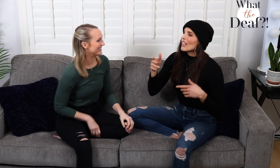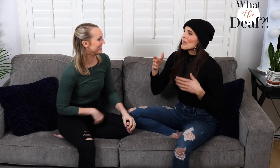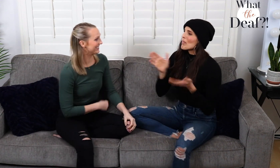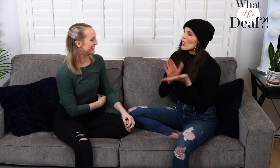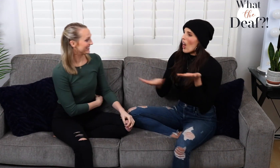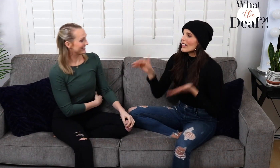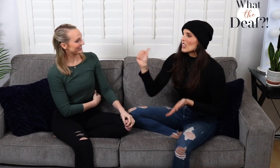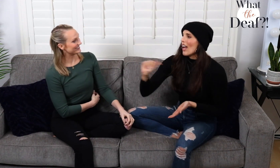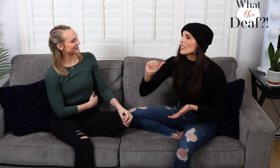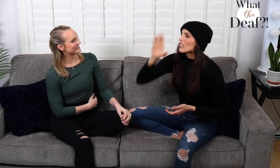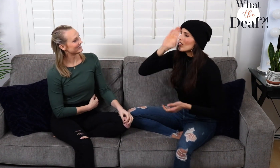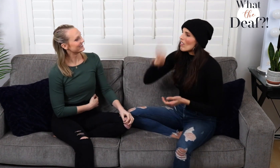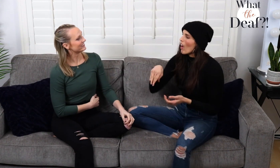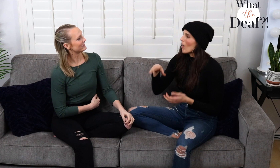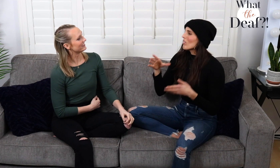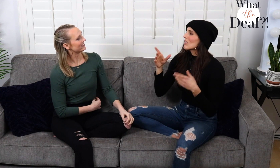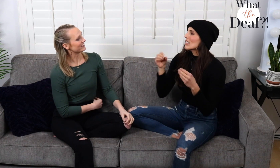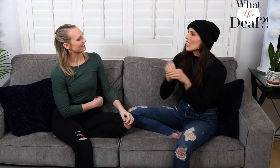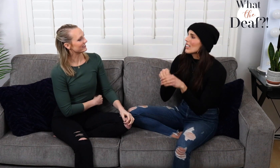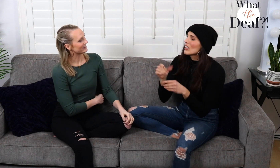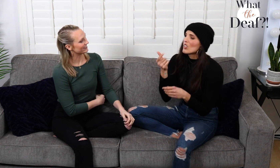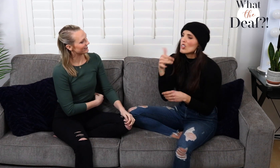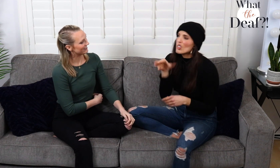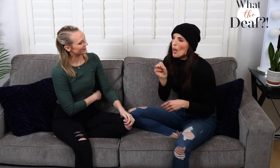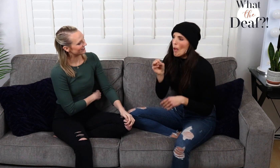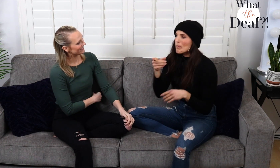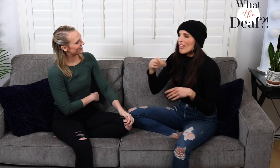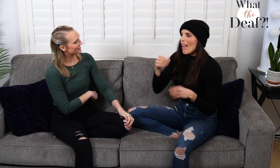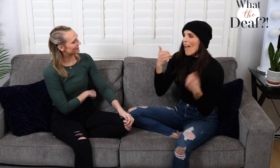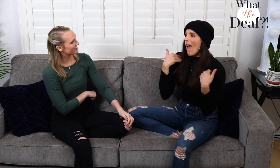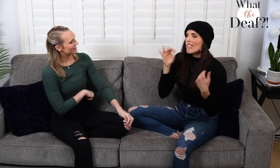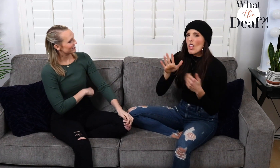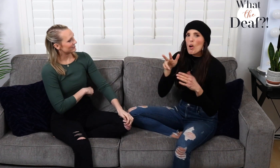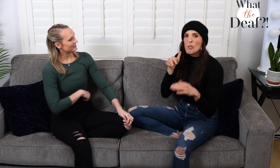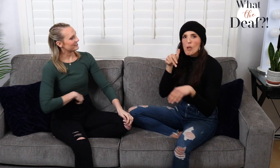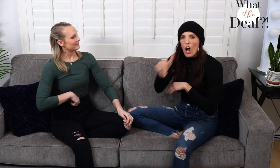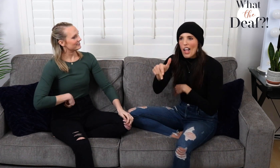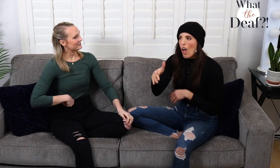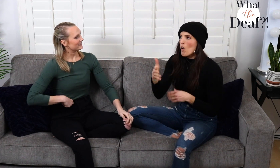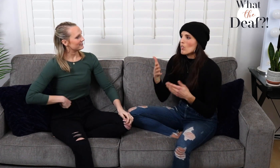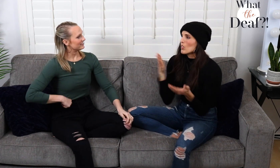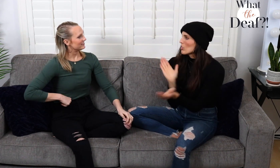Or like, you know college athletes in the gym, They had their walkout music before the game